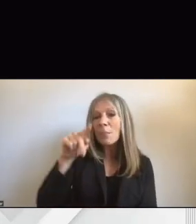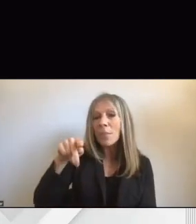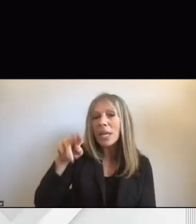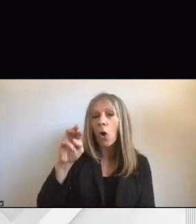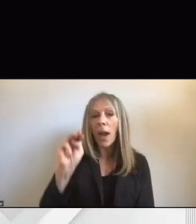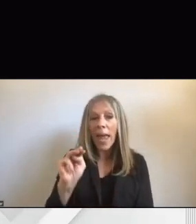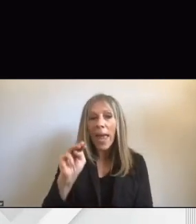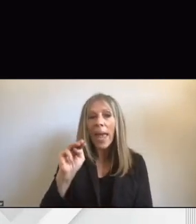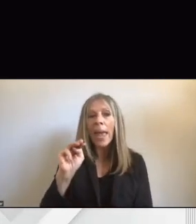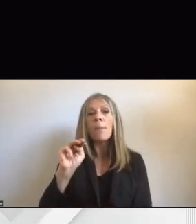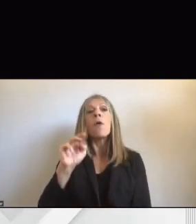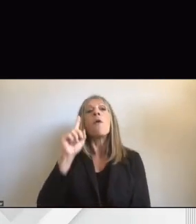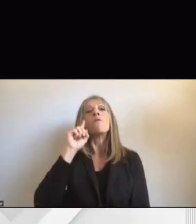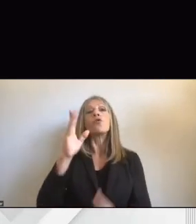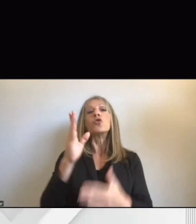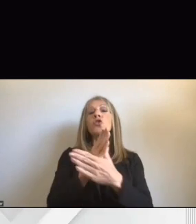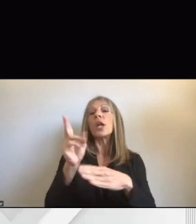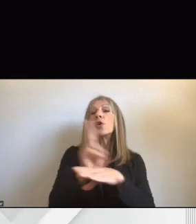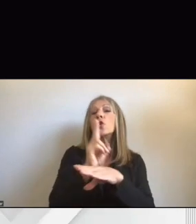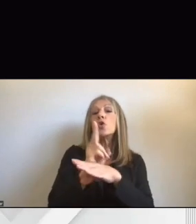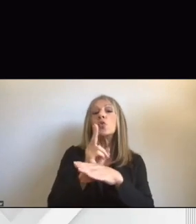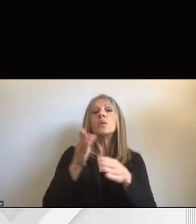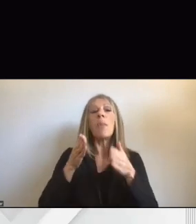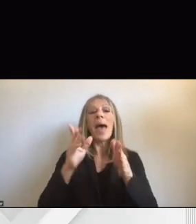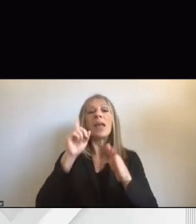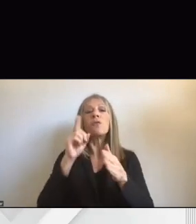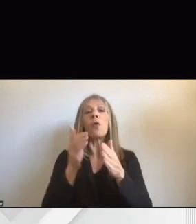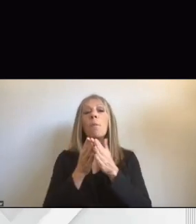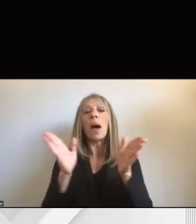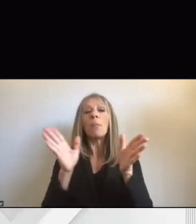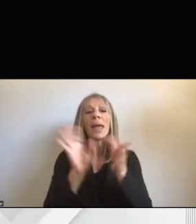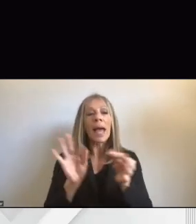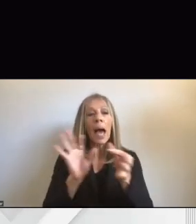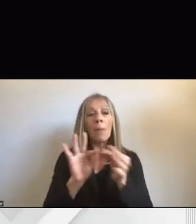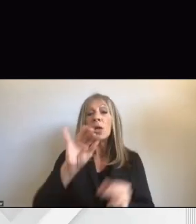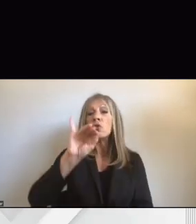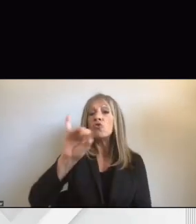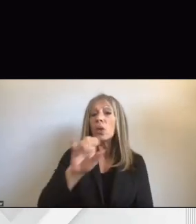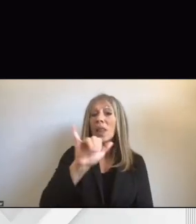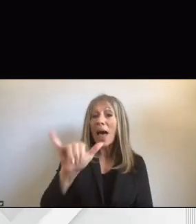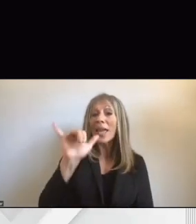shared use paths for public comment. July of that year, the Board issued a notice